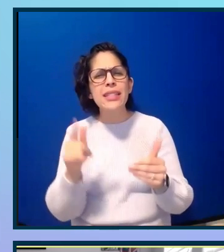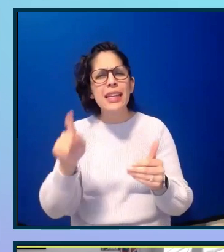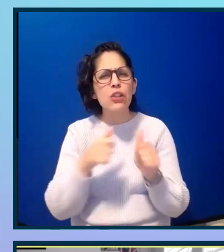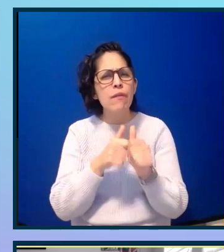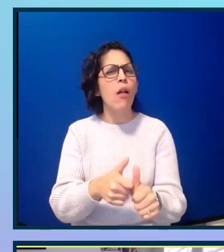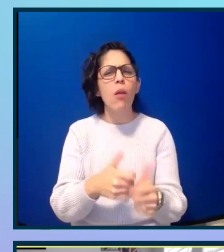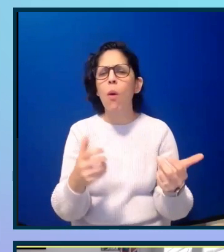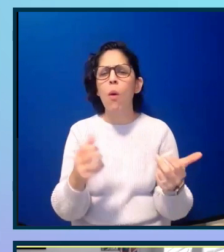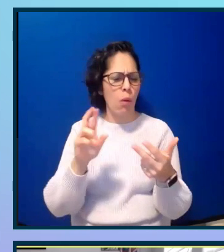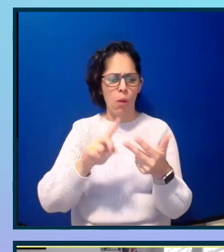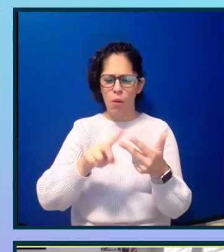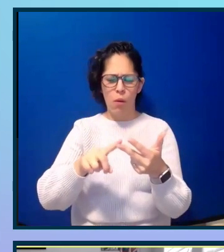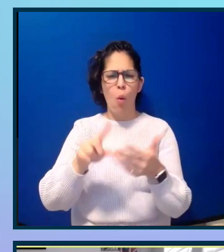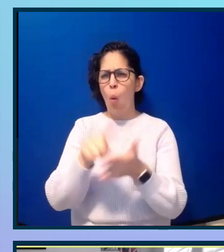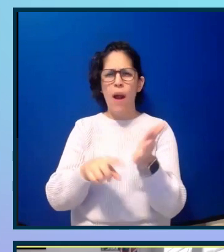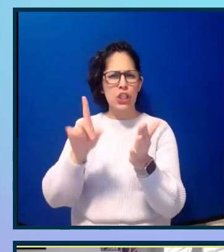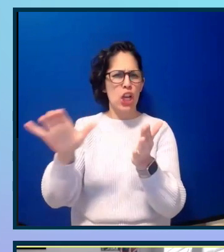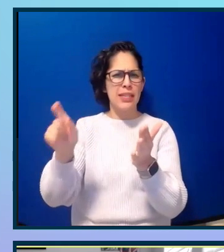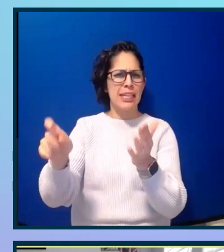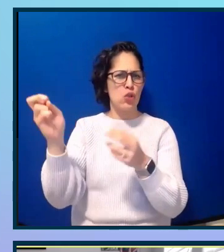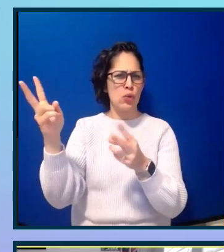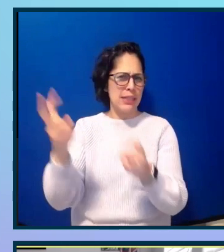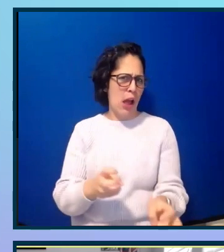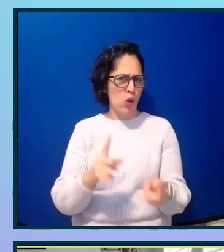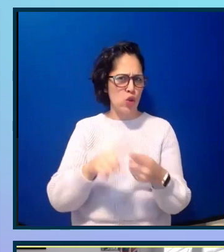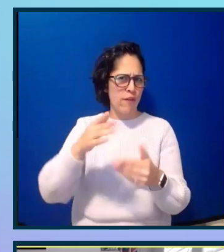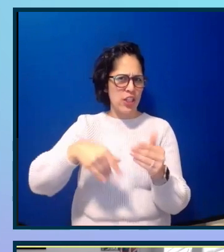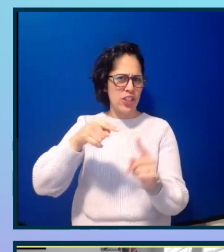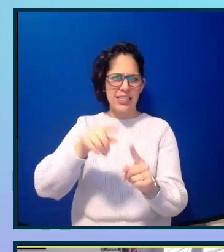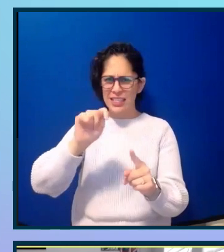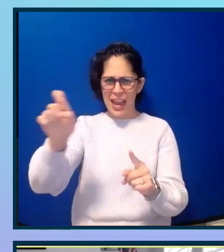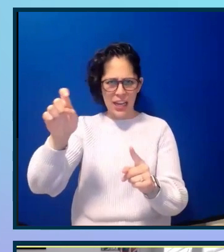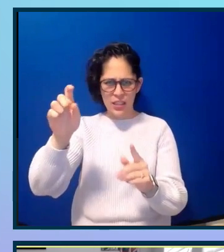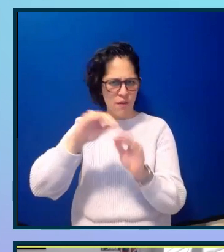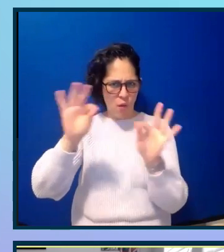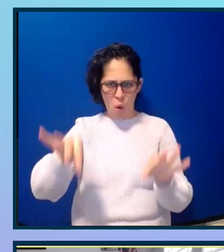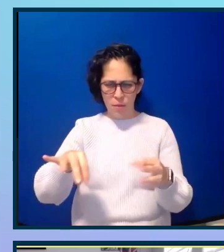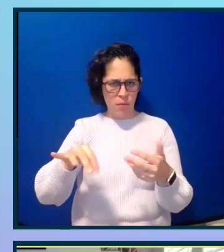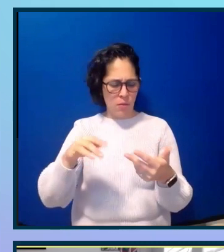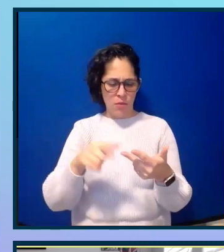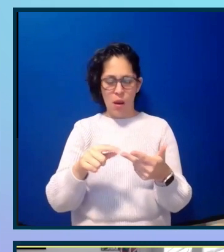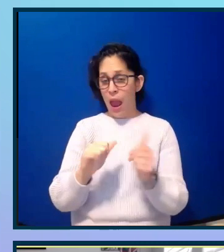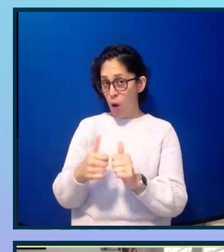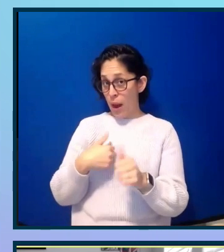or the stuff that I need to have available to finish this tax form? And how do I make sure that I know how to submit it?